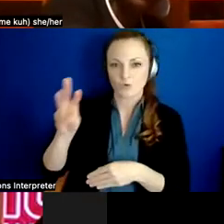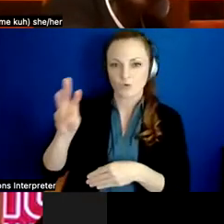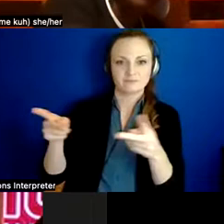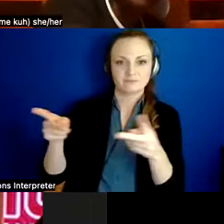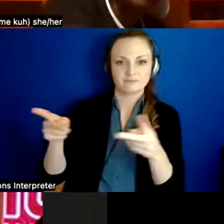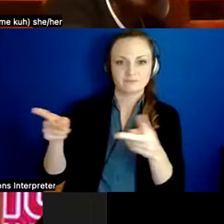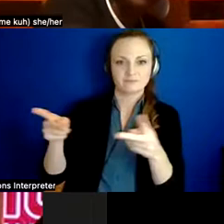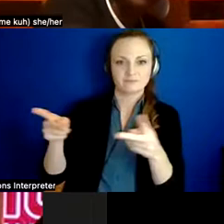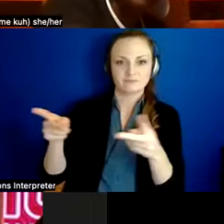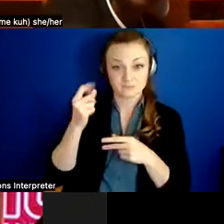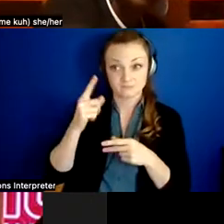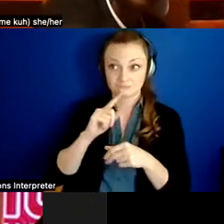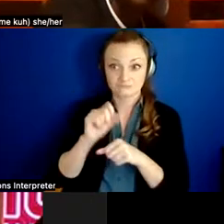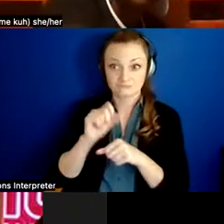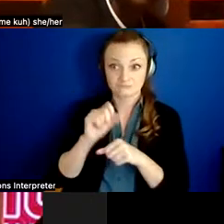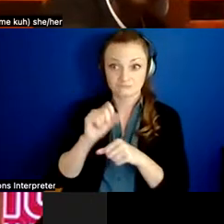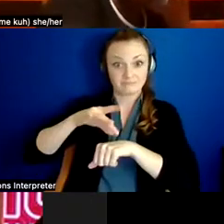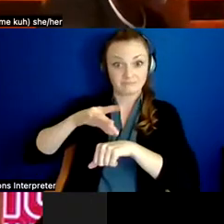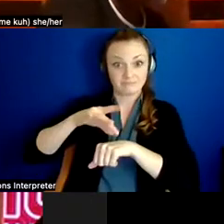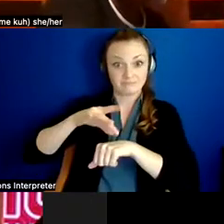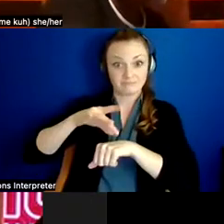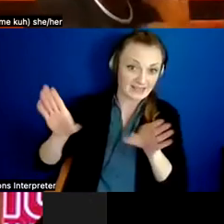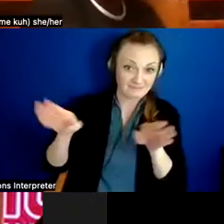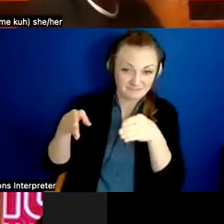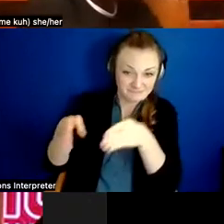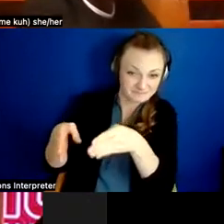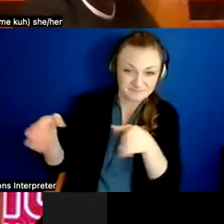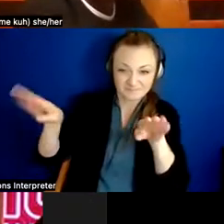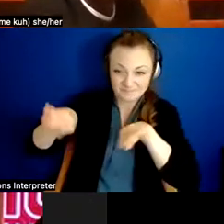geographically narrow. 20:14:35 I suppose, but really again, it's